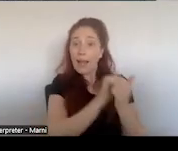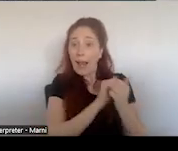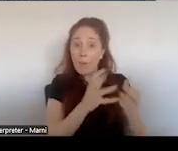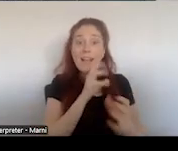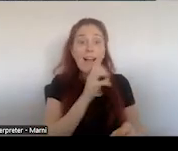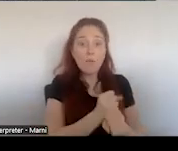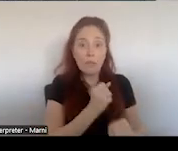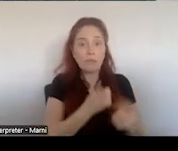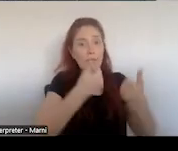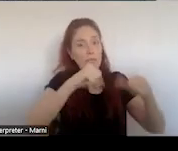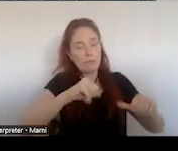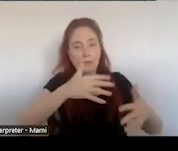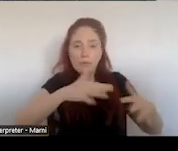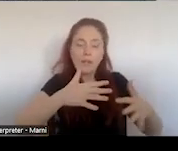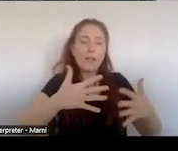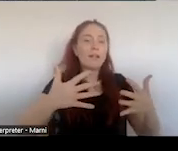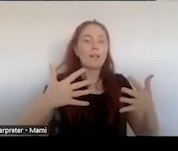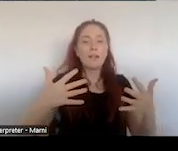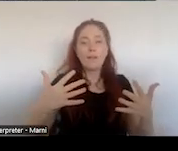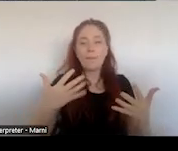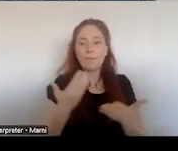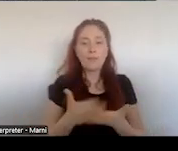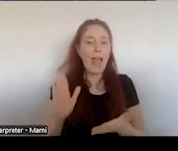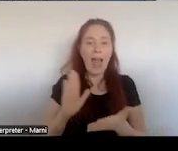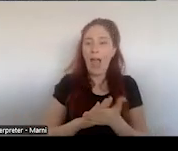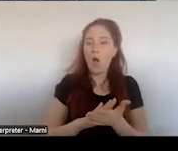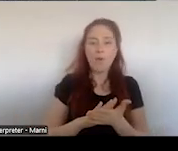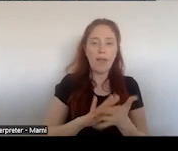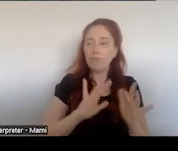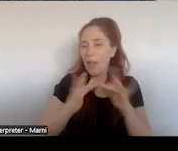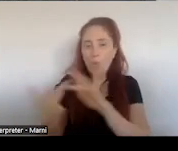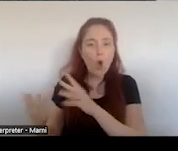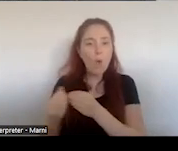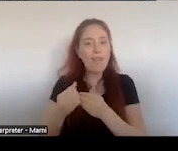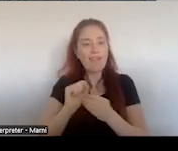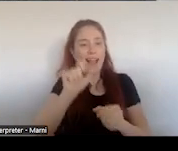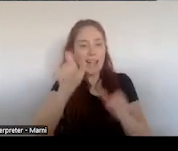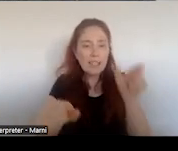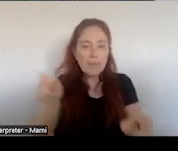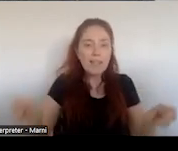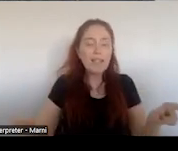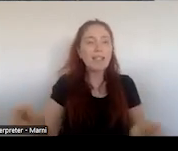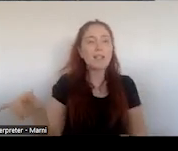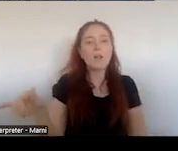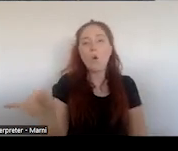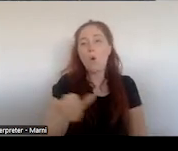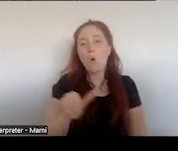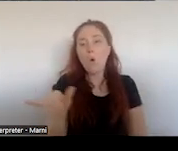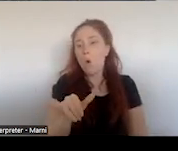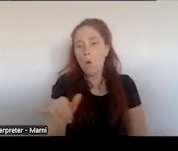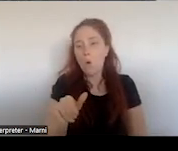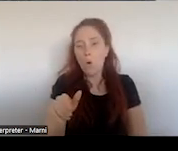their commercial models and how they interact with customers, consumers, all sorts of things,